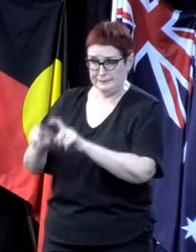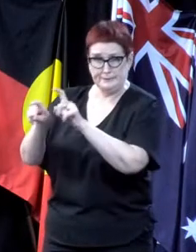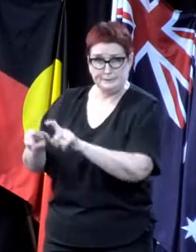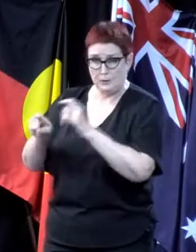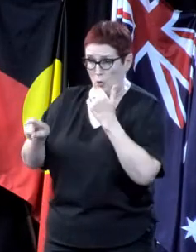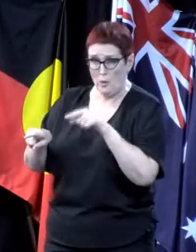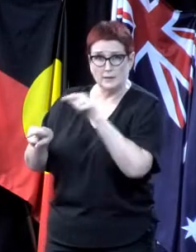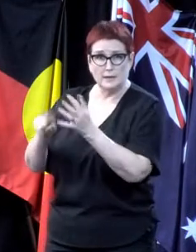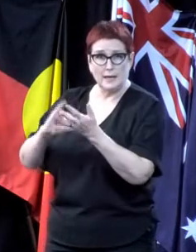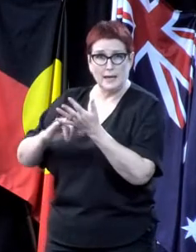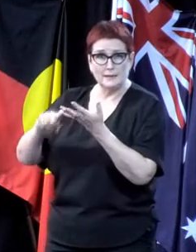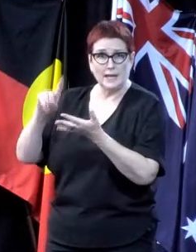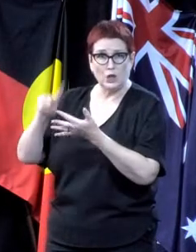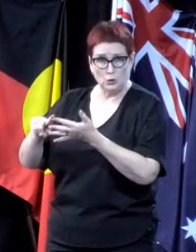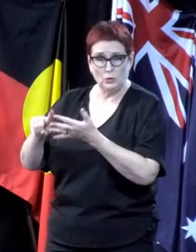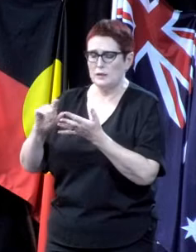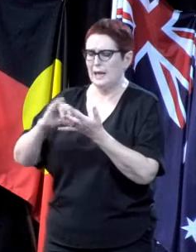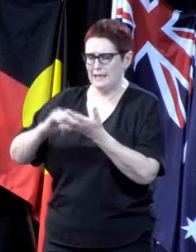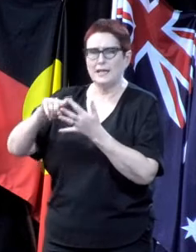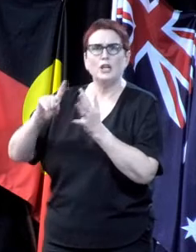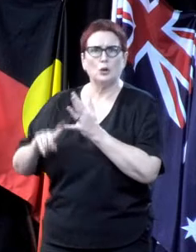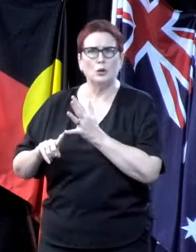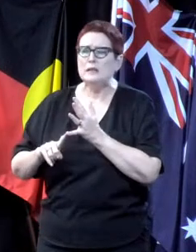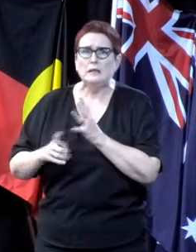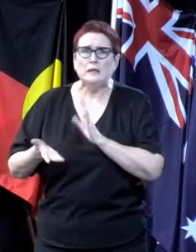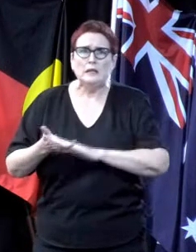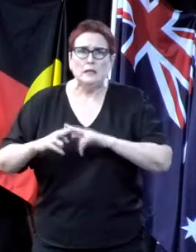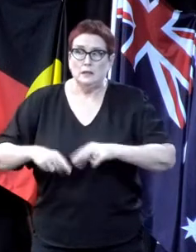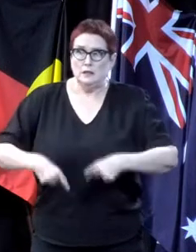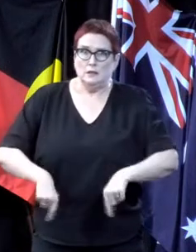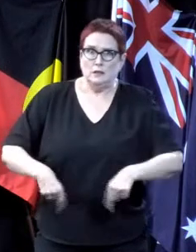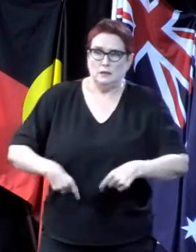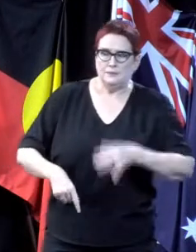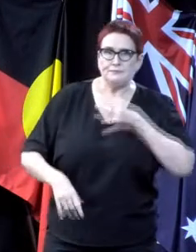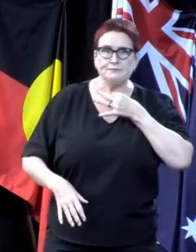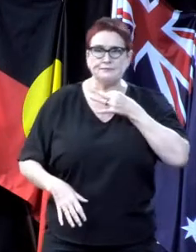So, you can obviously understand that they're quite nervous about proposed changes.